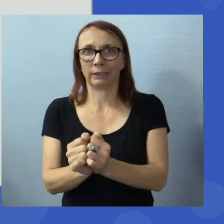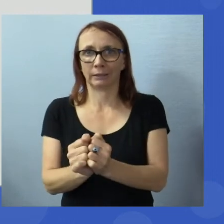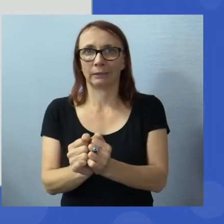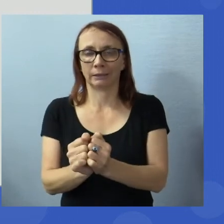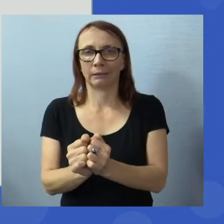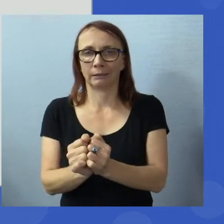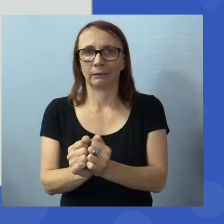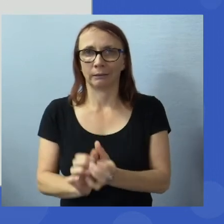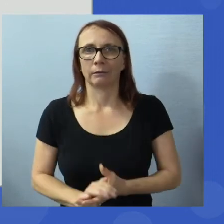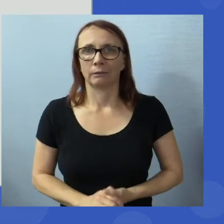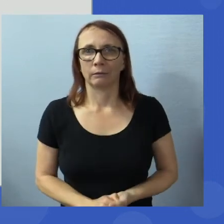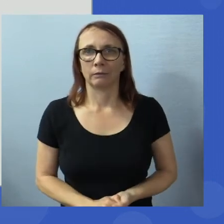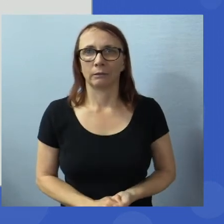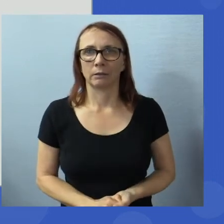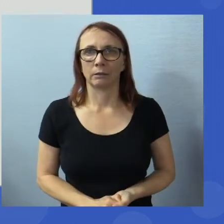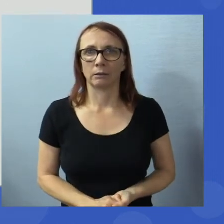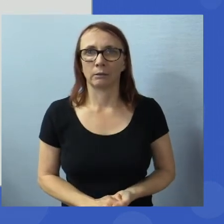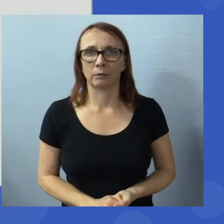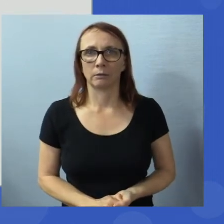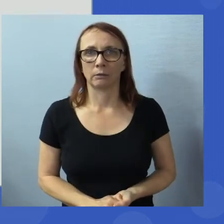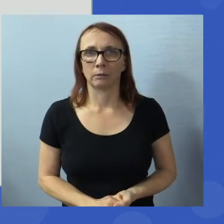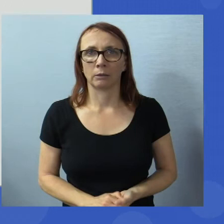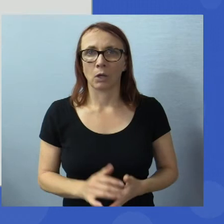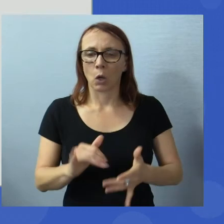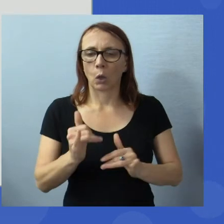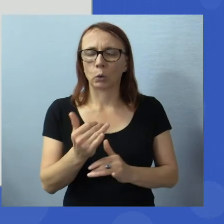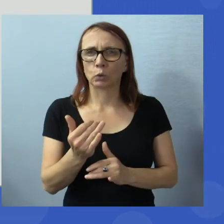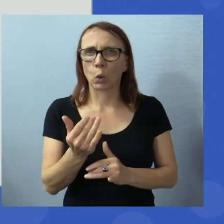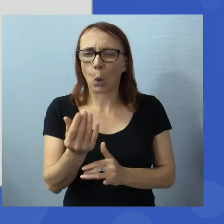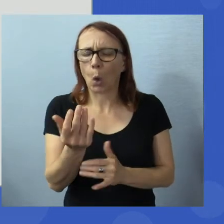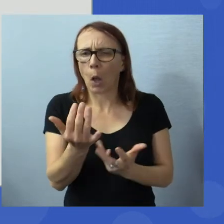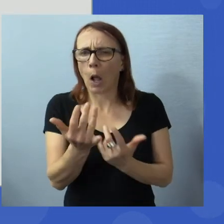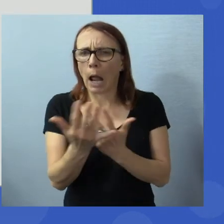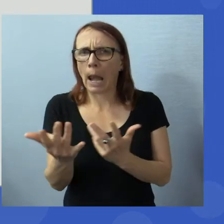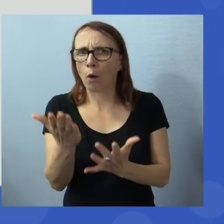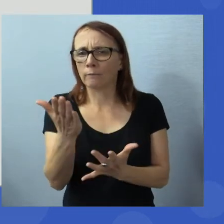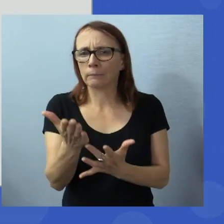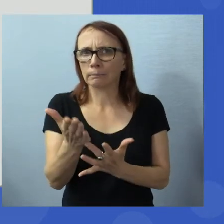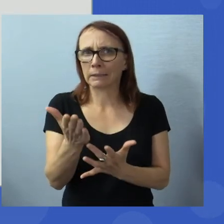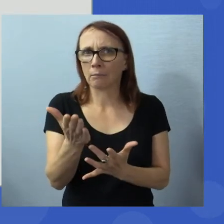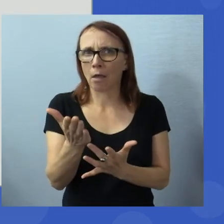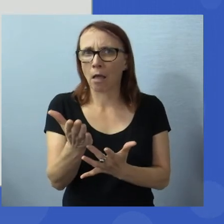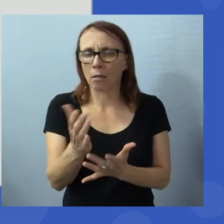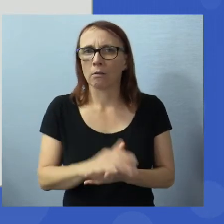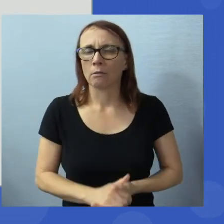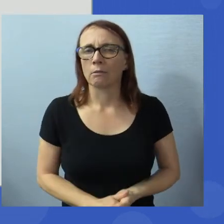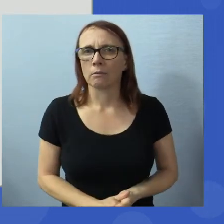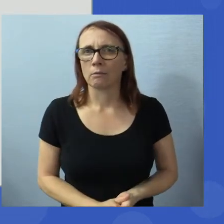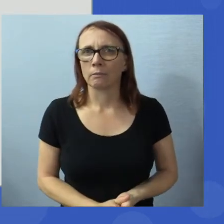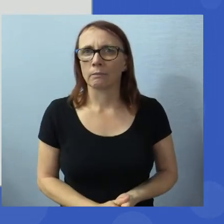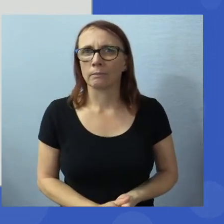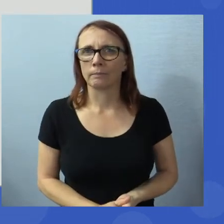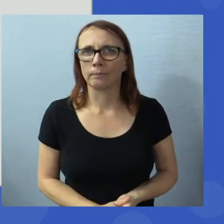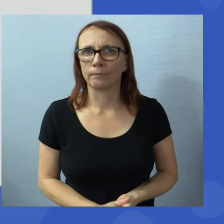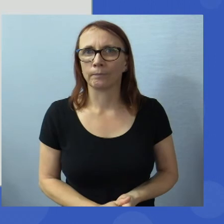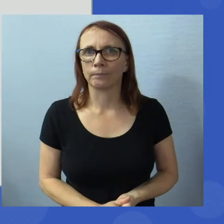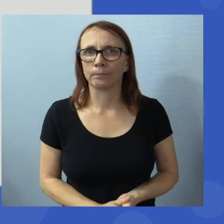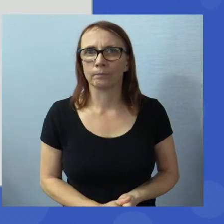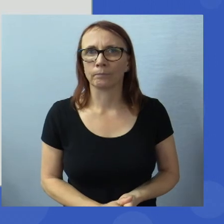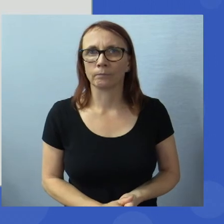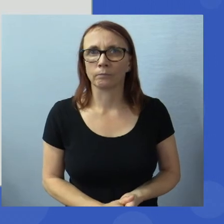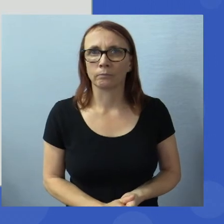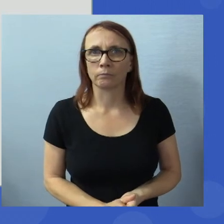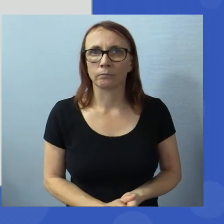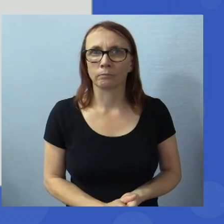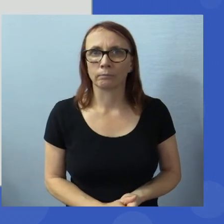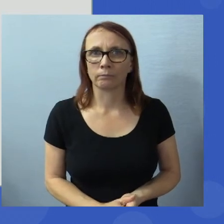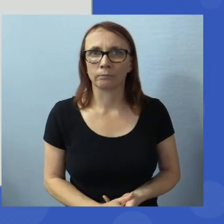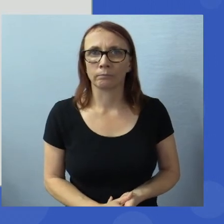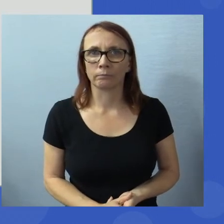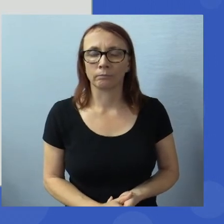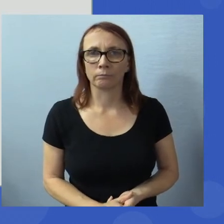one and interestingly quite a strong middle ground there number three we are